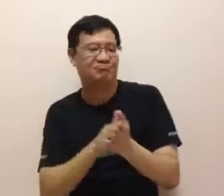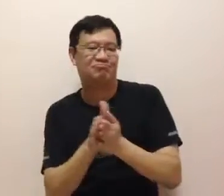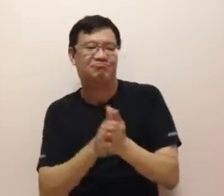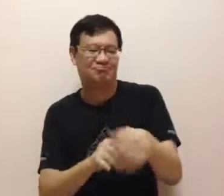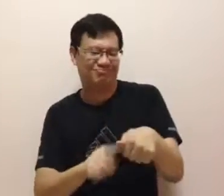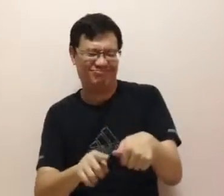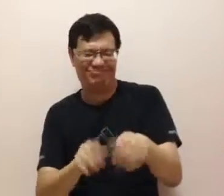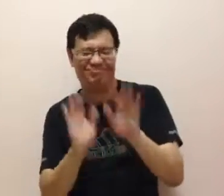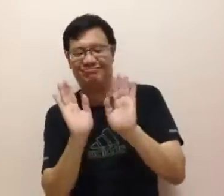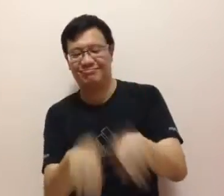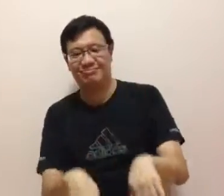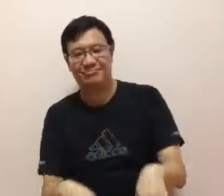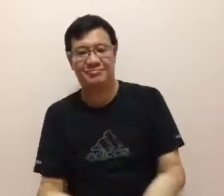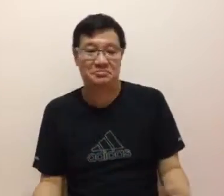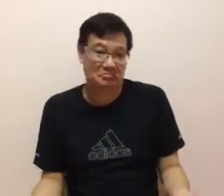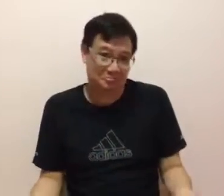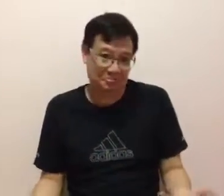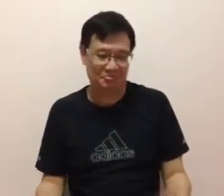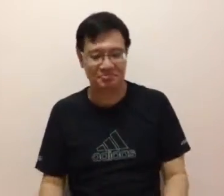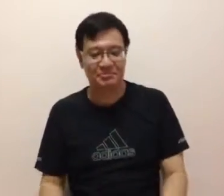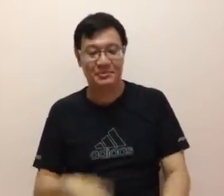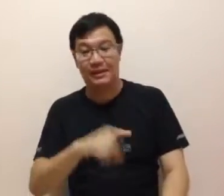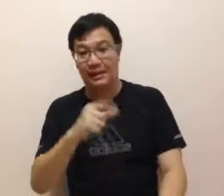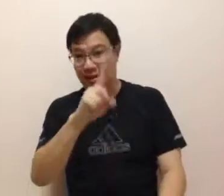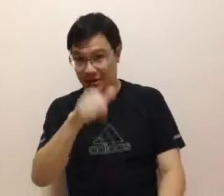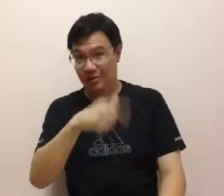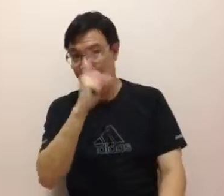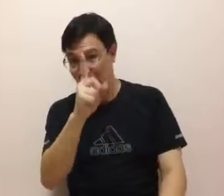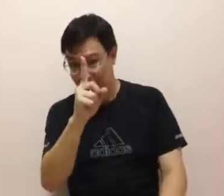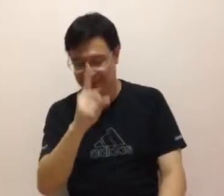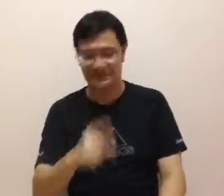but they were disinterested. And another one-